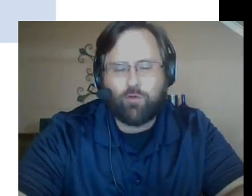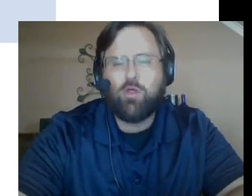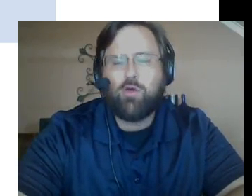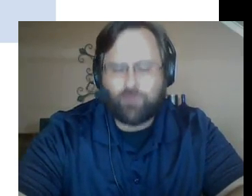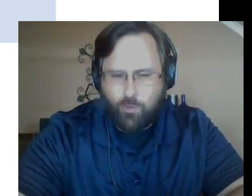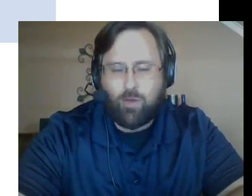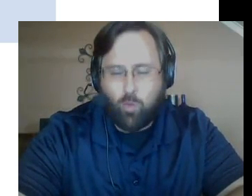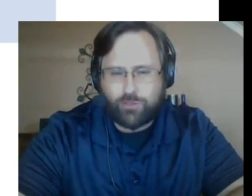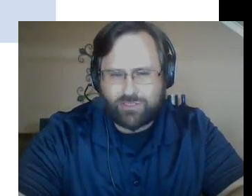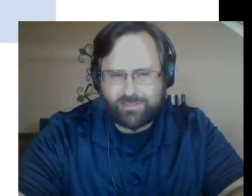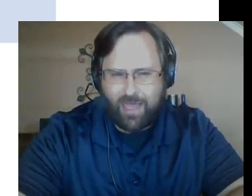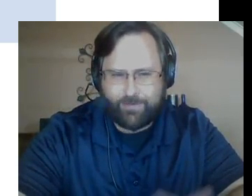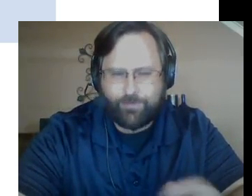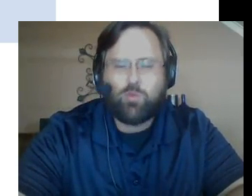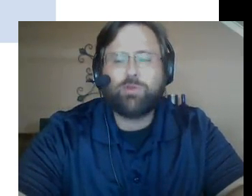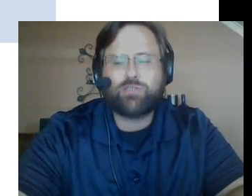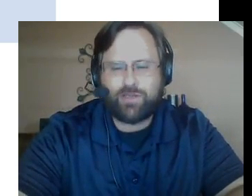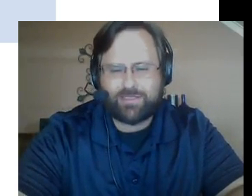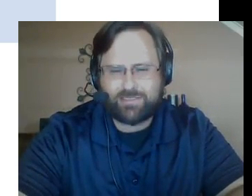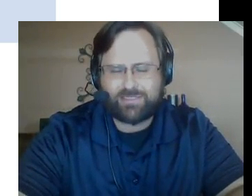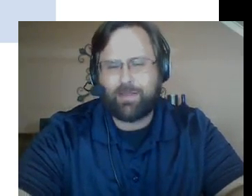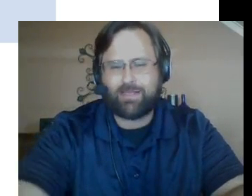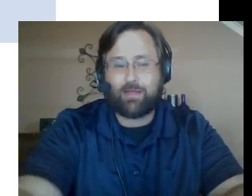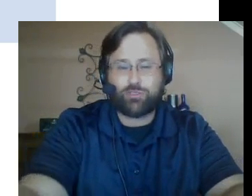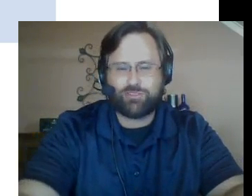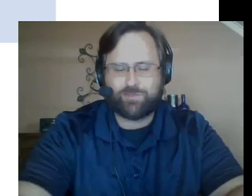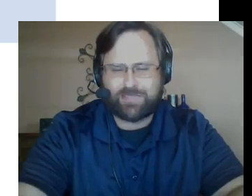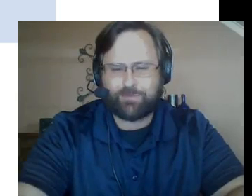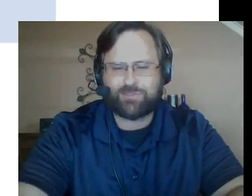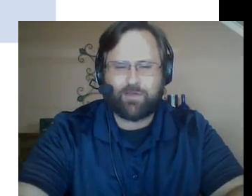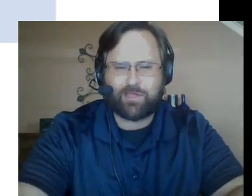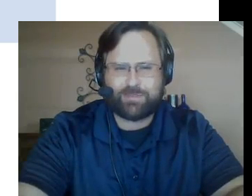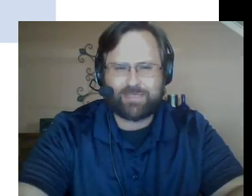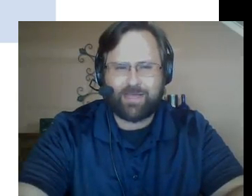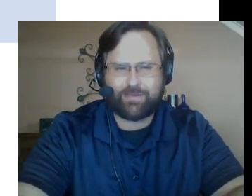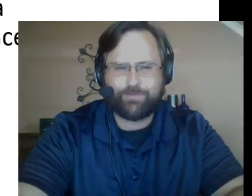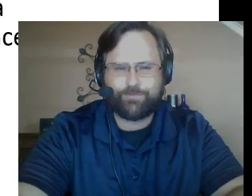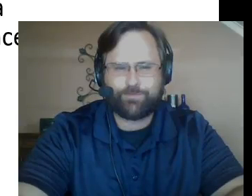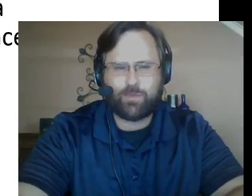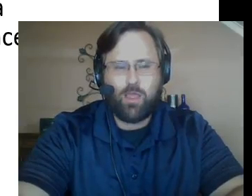for knowing what you should sign we'll return to these just a minute and I'll show you some examples of how they could be signed